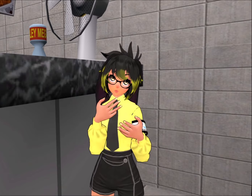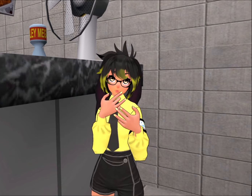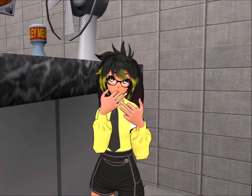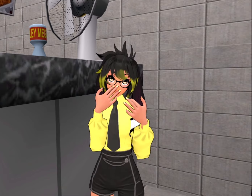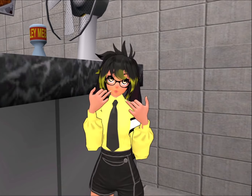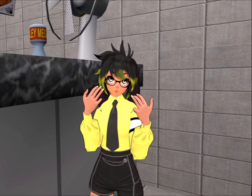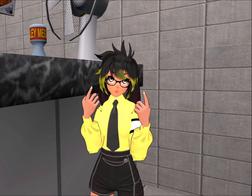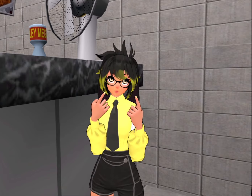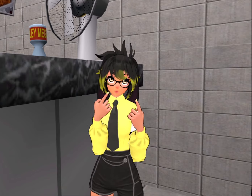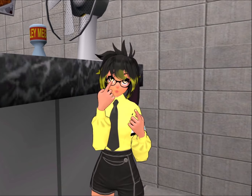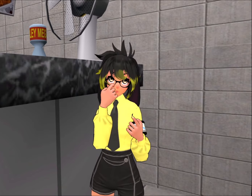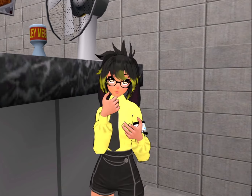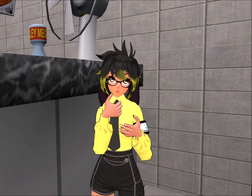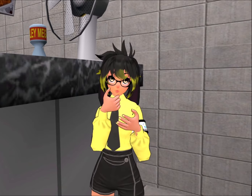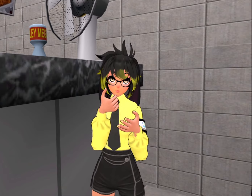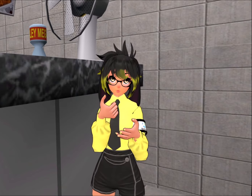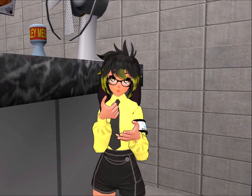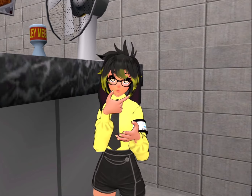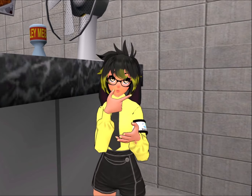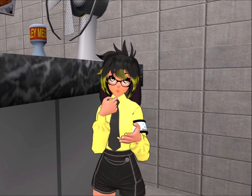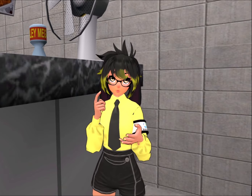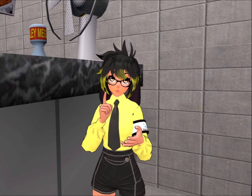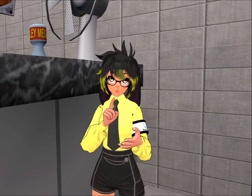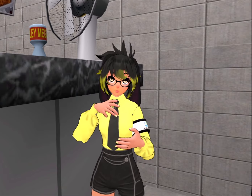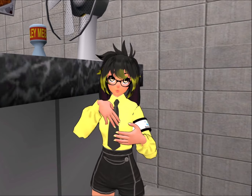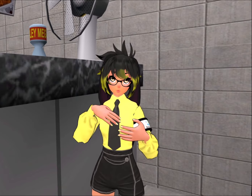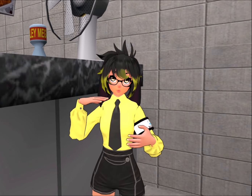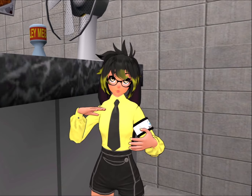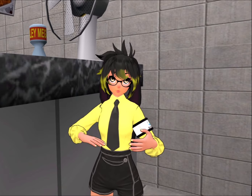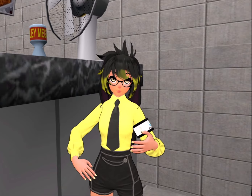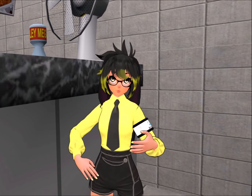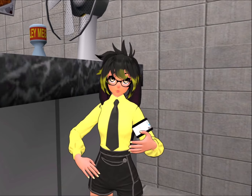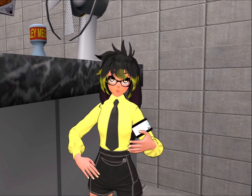Many things that you can help people in need